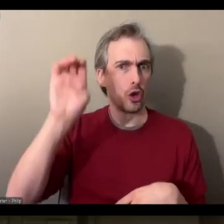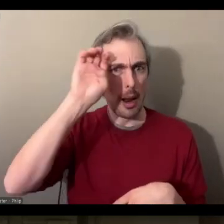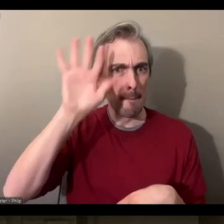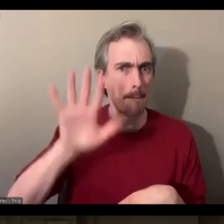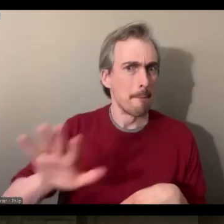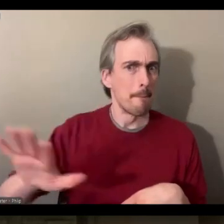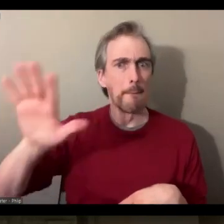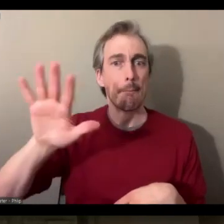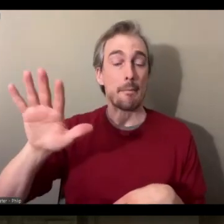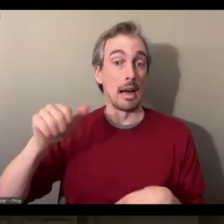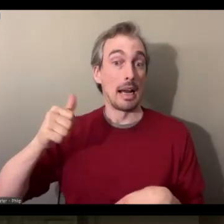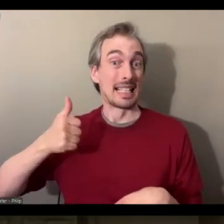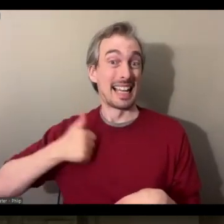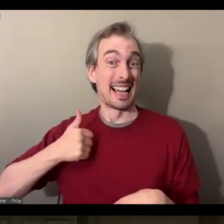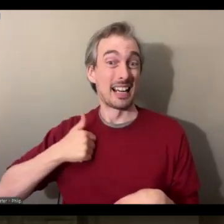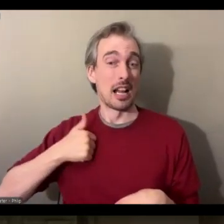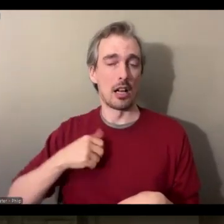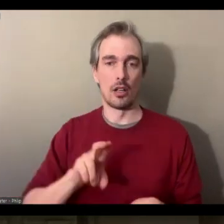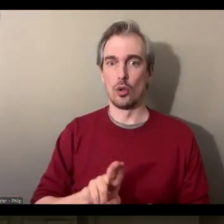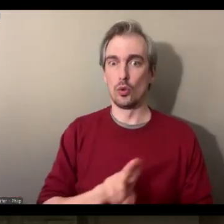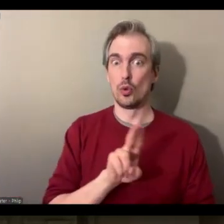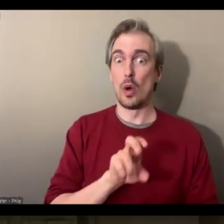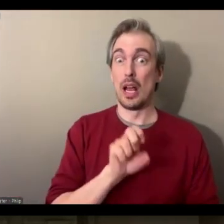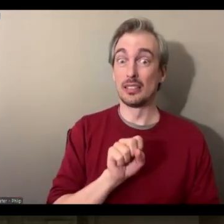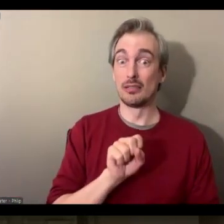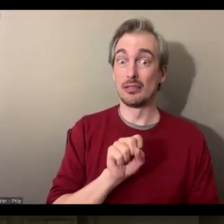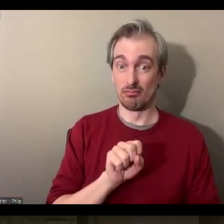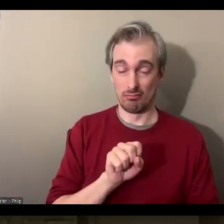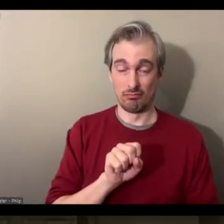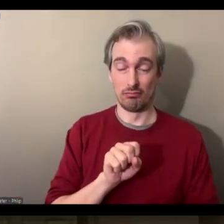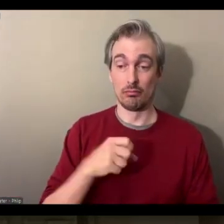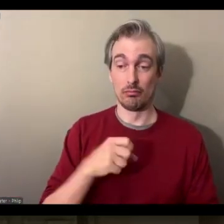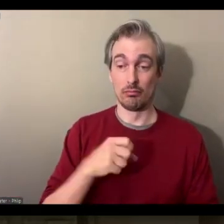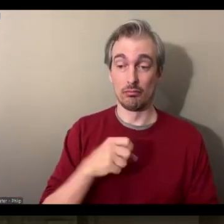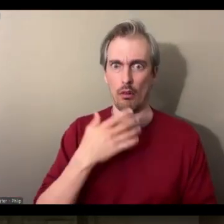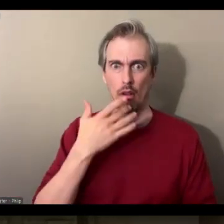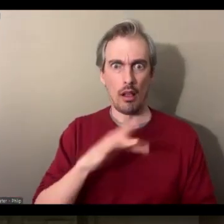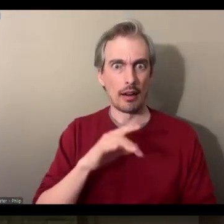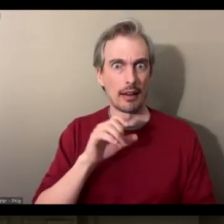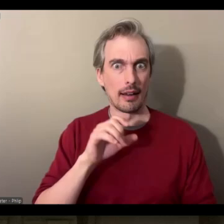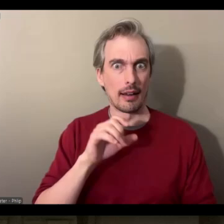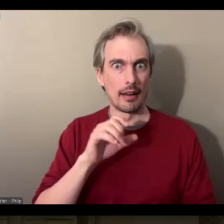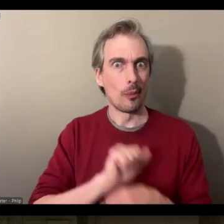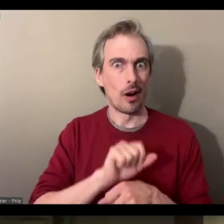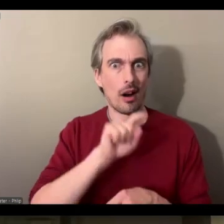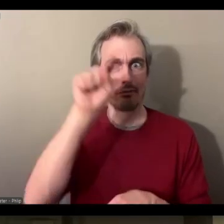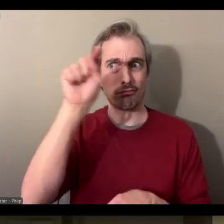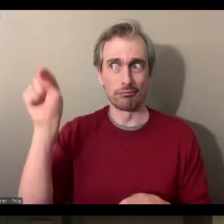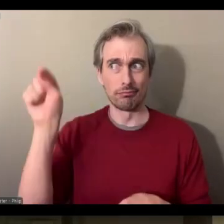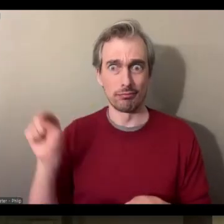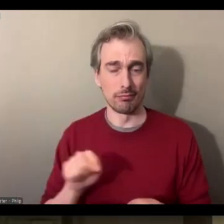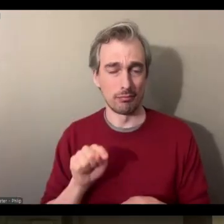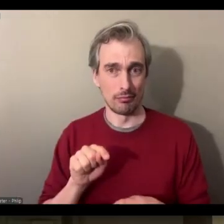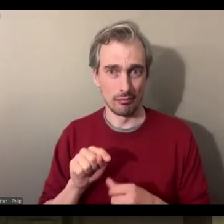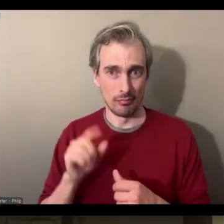international in that way is that we get... We have to put (audio drop) policies for digital